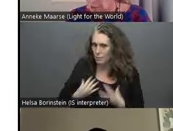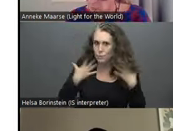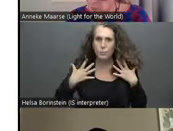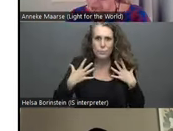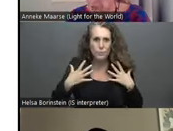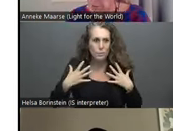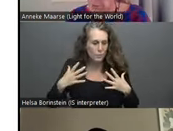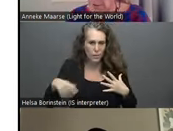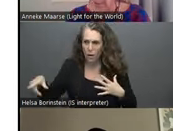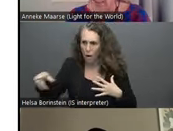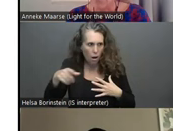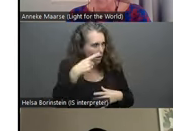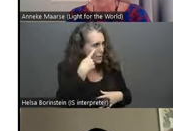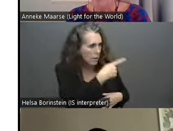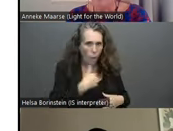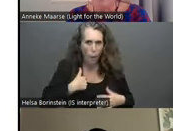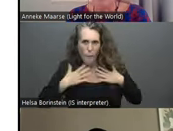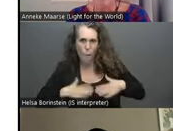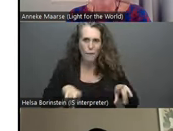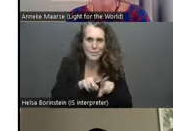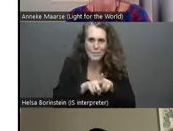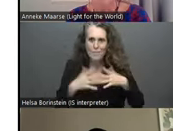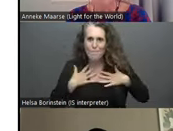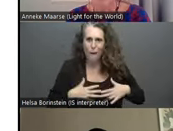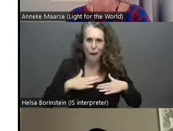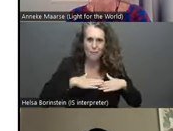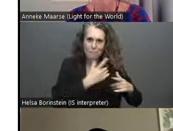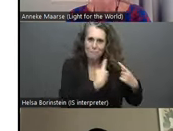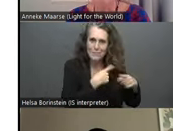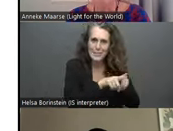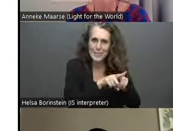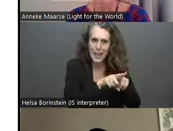become more inclusive. The learning by doing elements is also really important, so that's